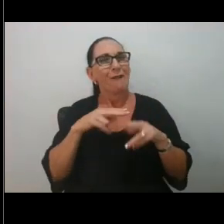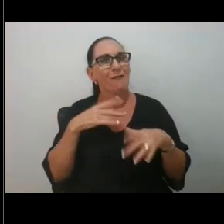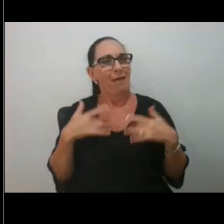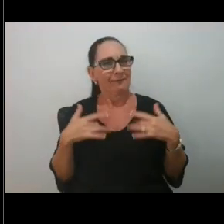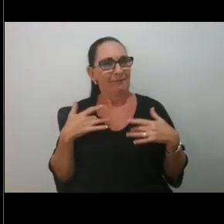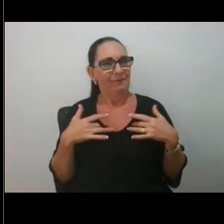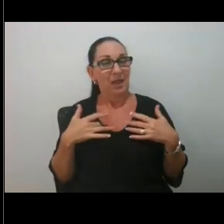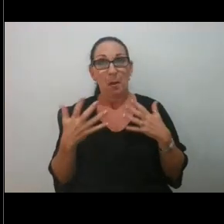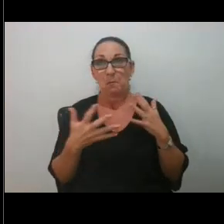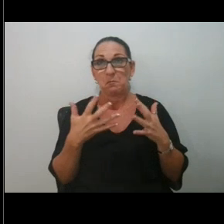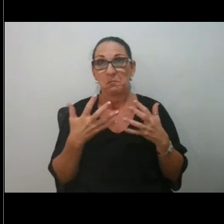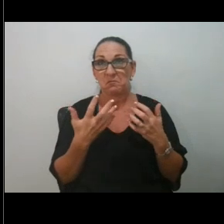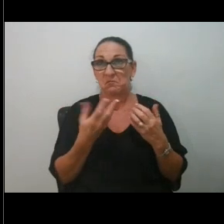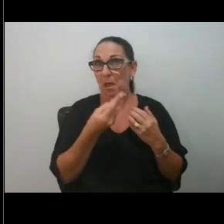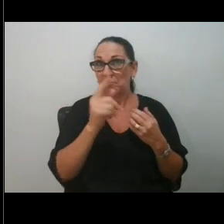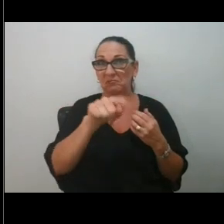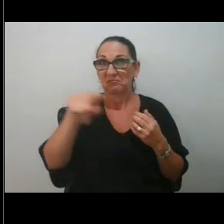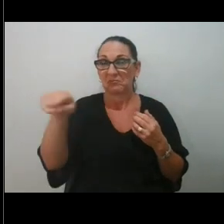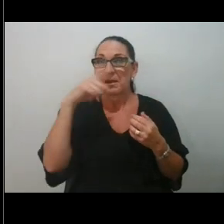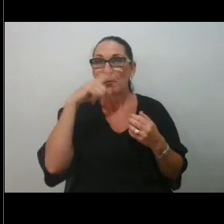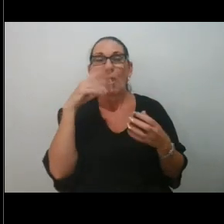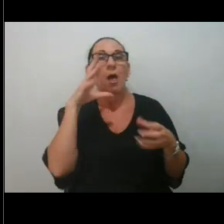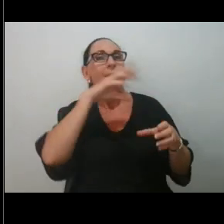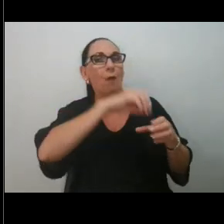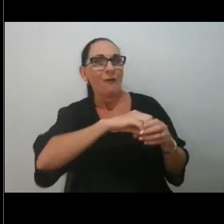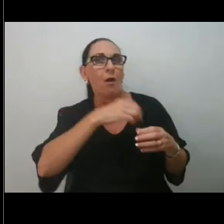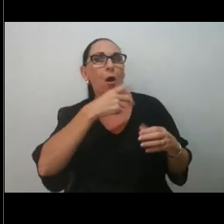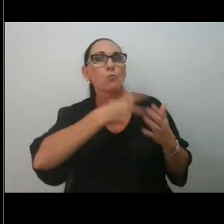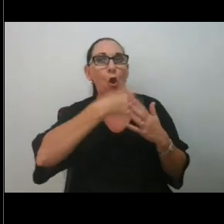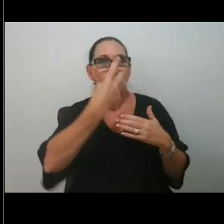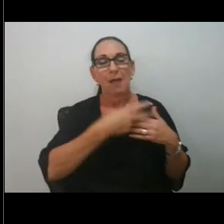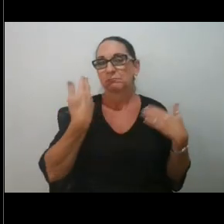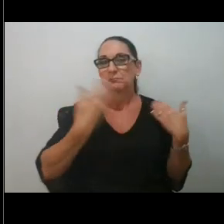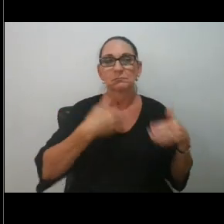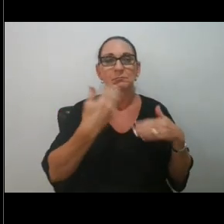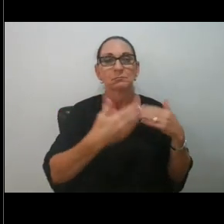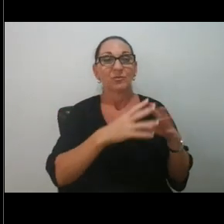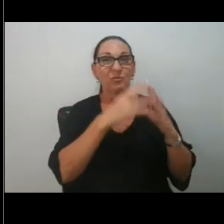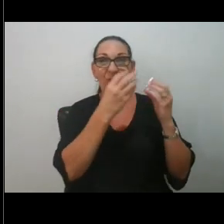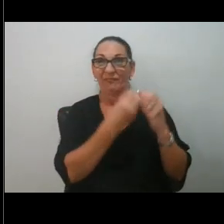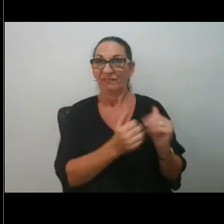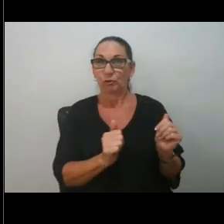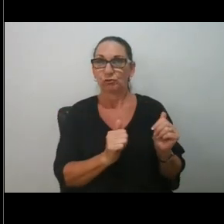uh are often expressing how how much better they're feeling at that moment in time about